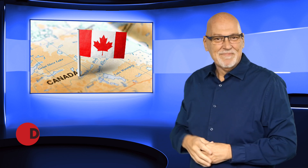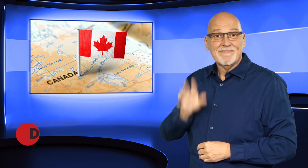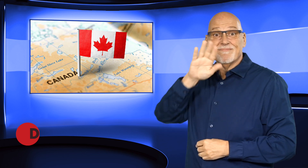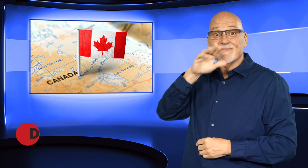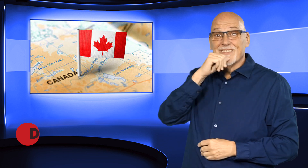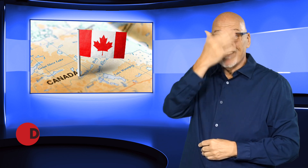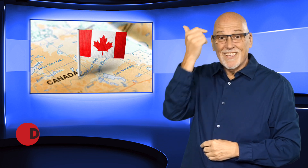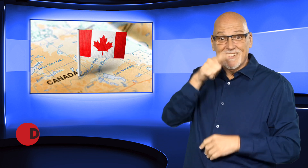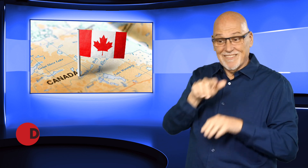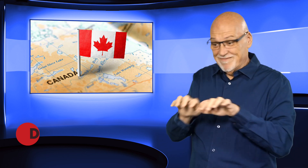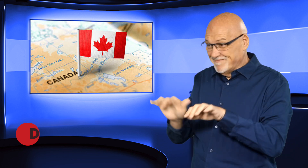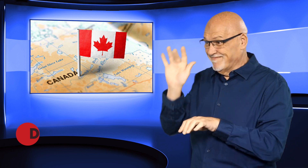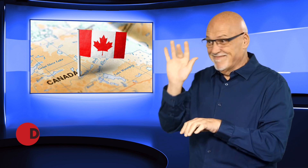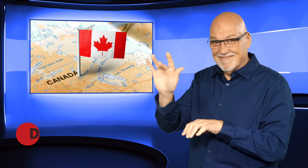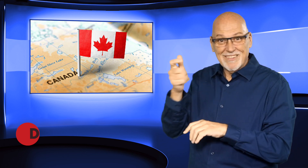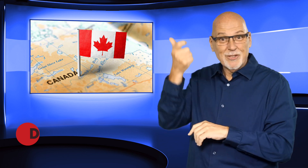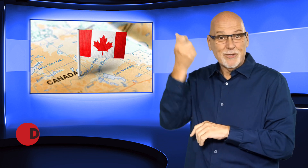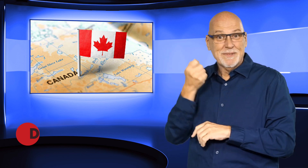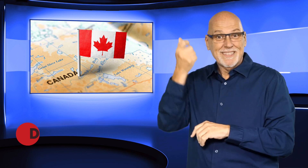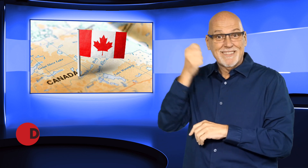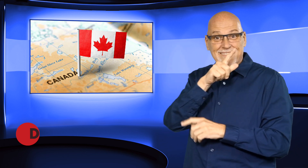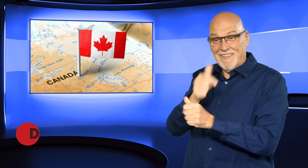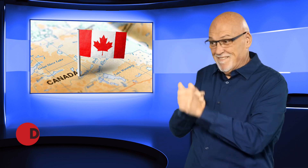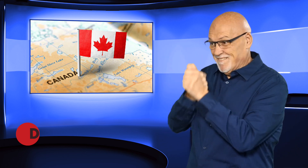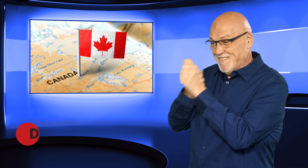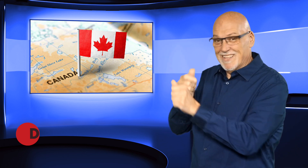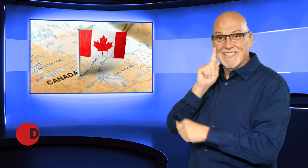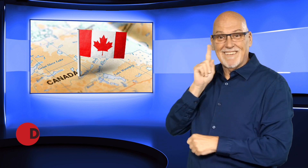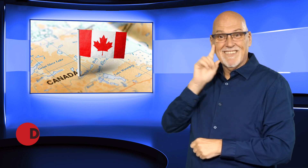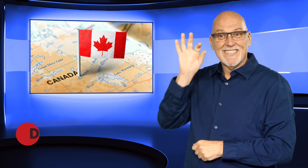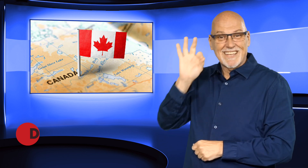Don’t forget to subscribe, like, and follow